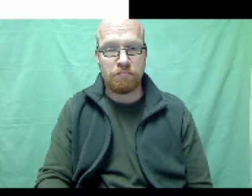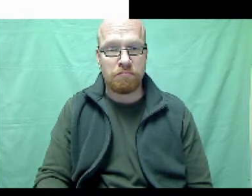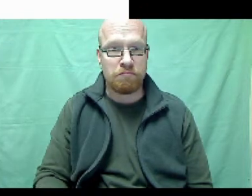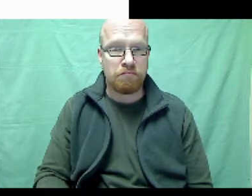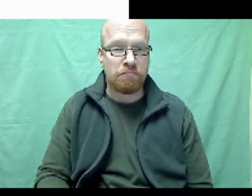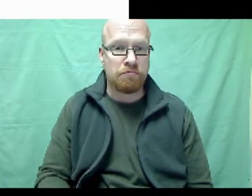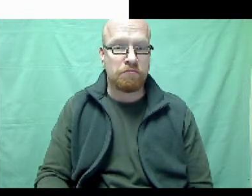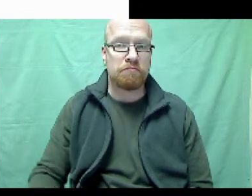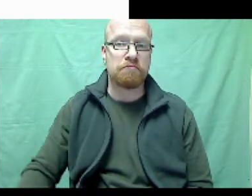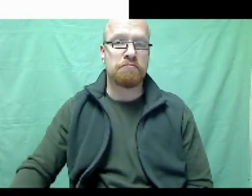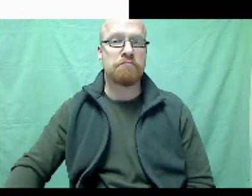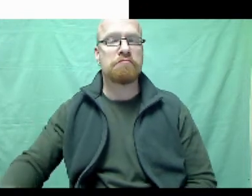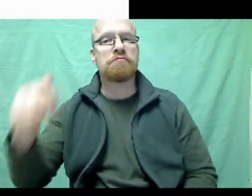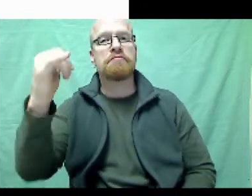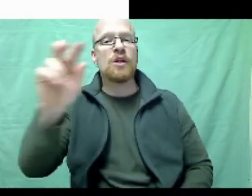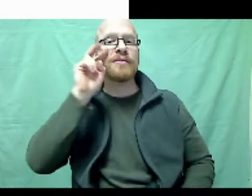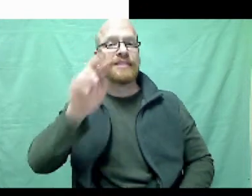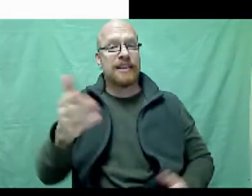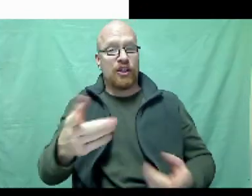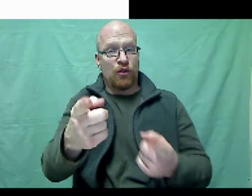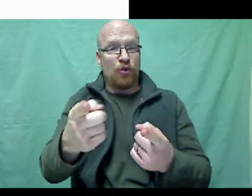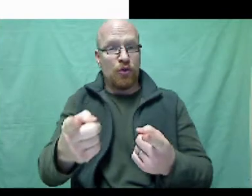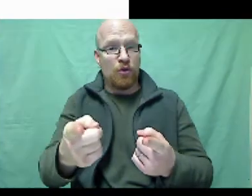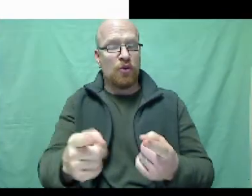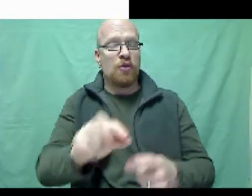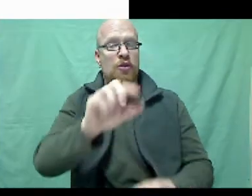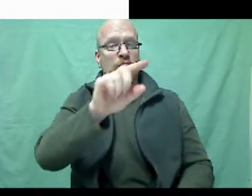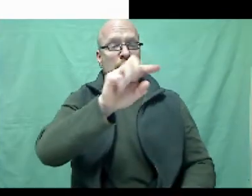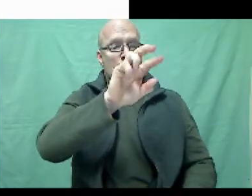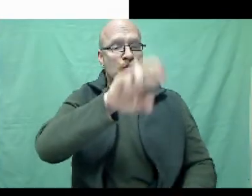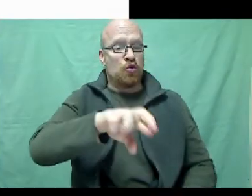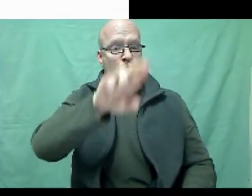Now, as we look at this example, the square root of 144 equals 12.